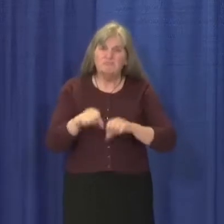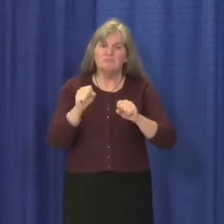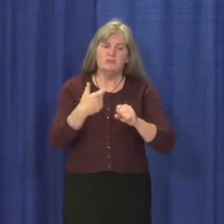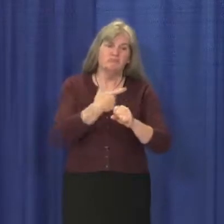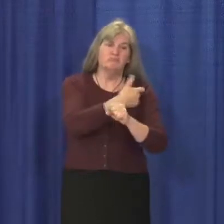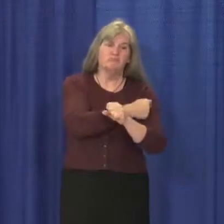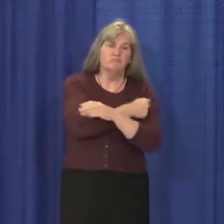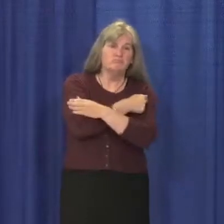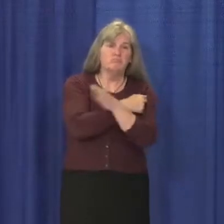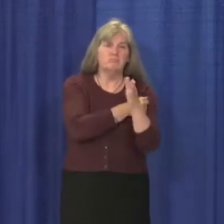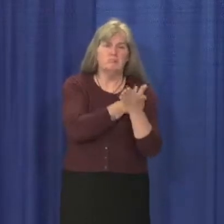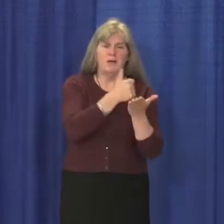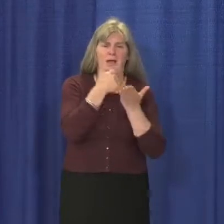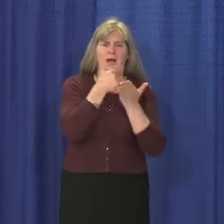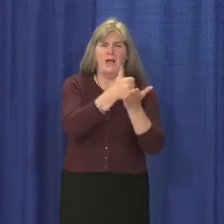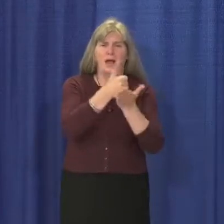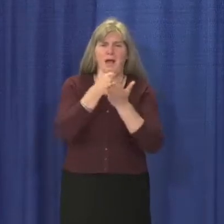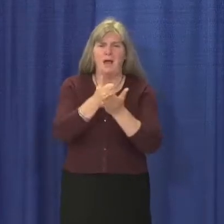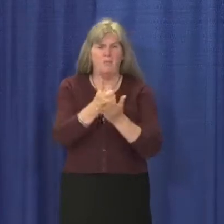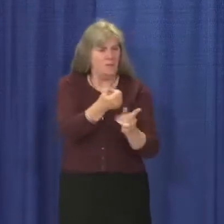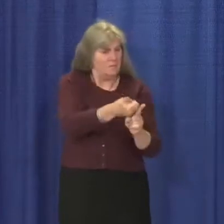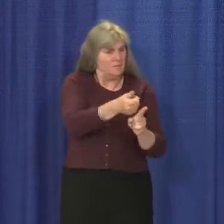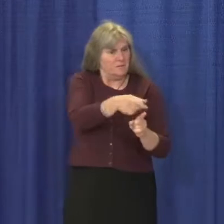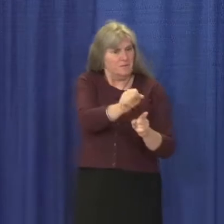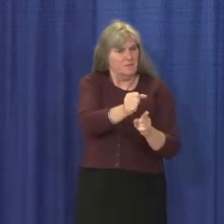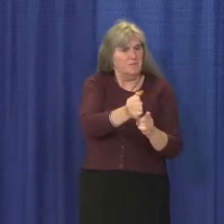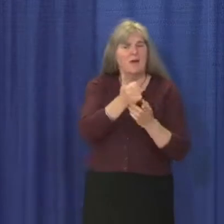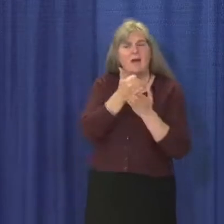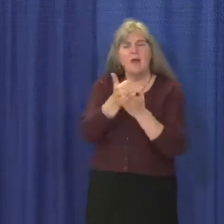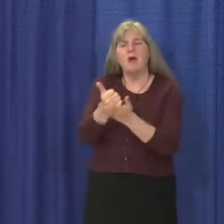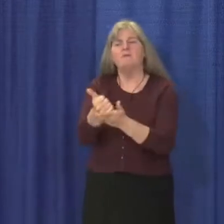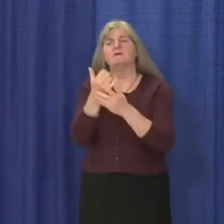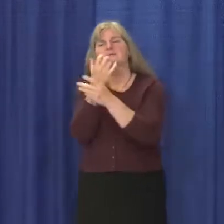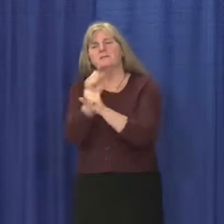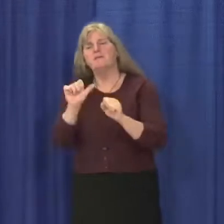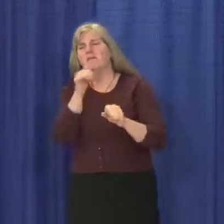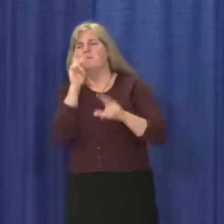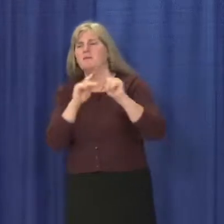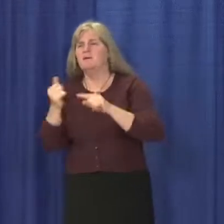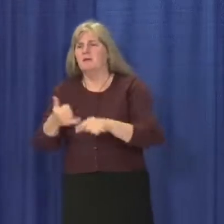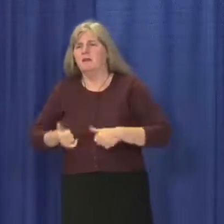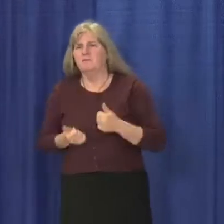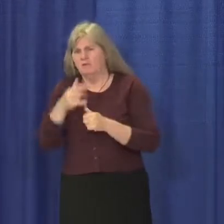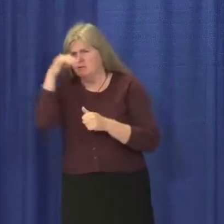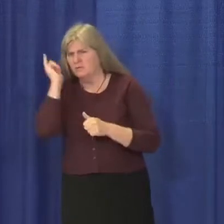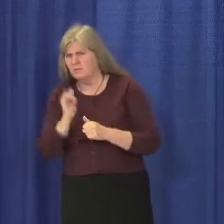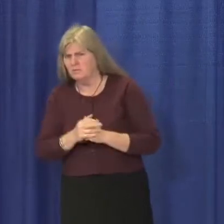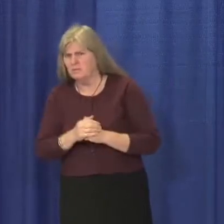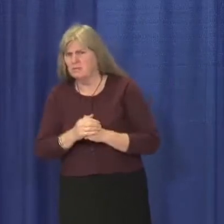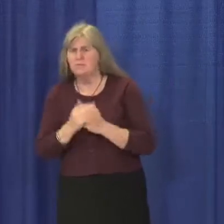up and takes their shot is helping protect themselves and their fellow Yukoners and I want